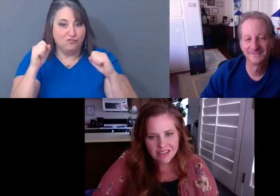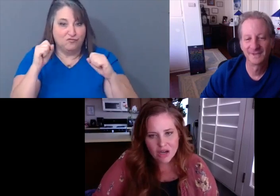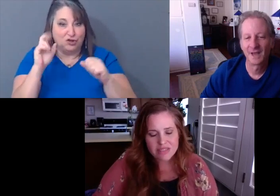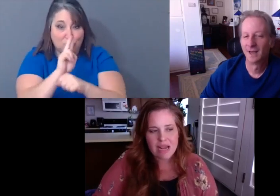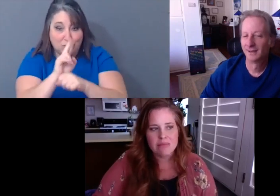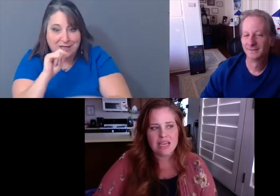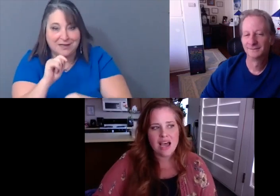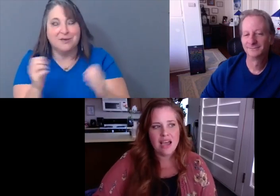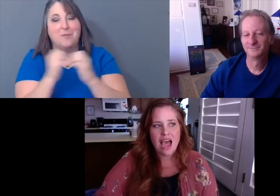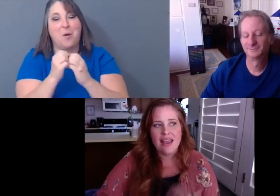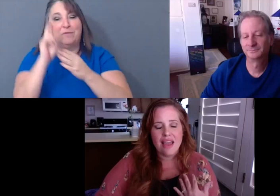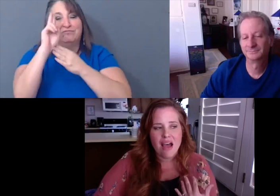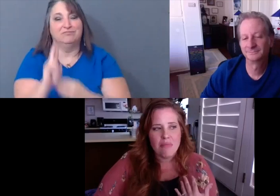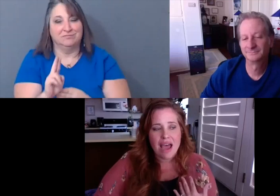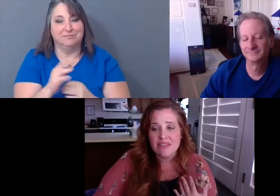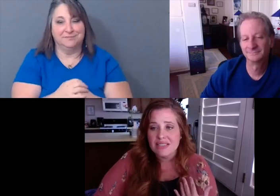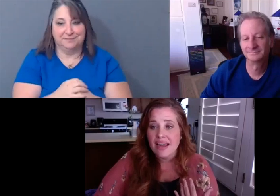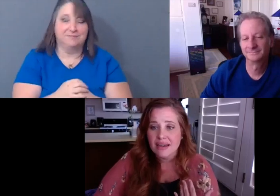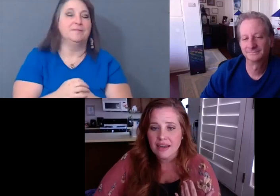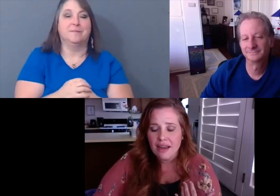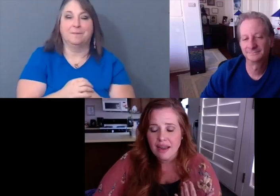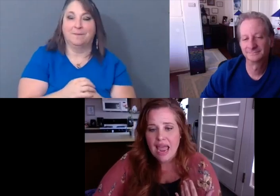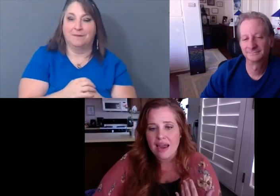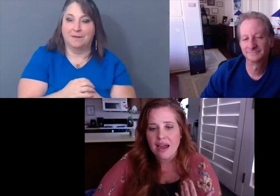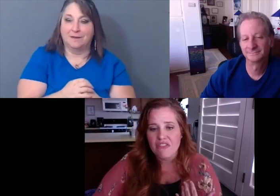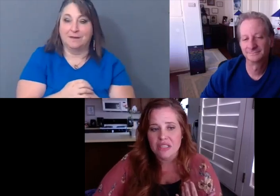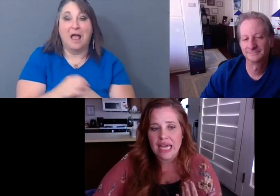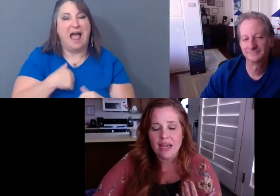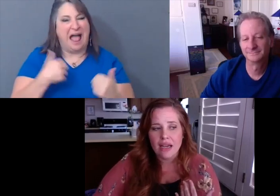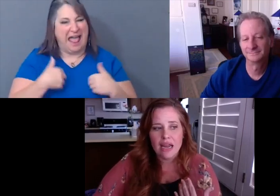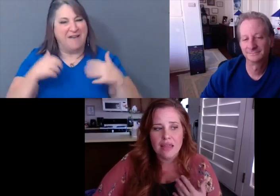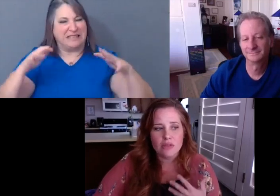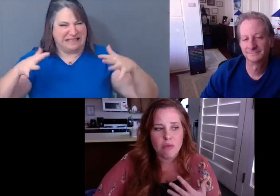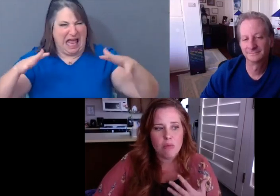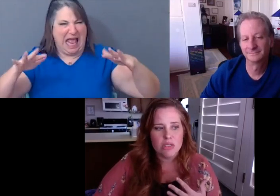You know, sometimes I have anxiety. And I feel like in those moments,